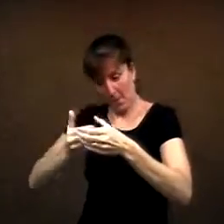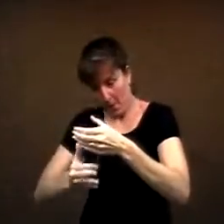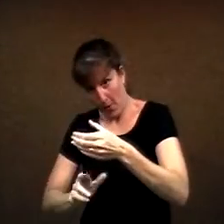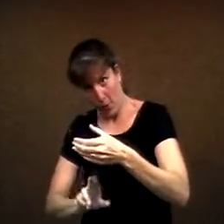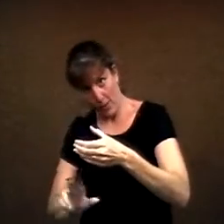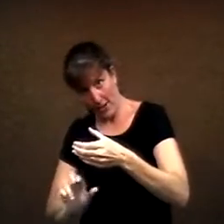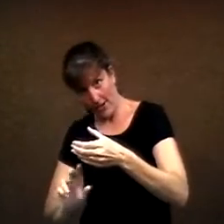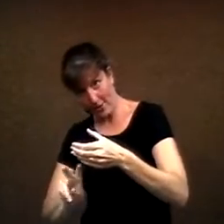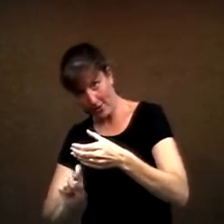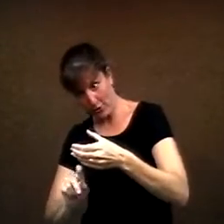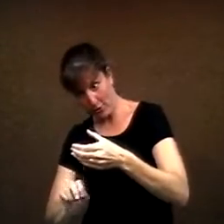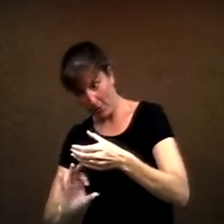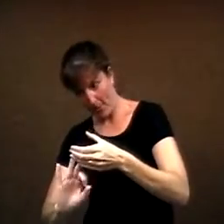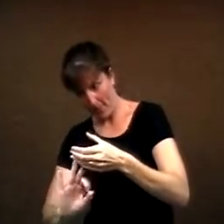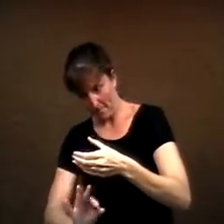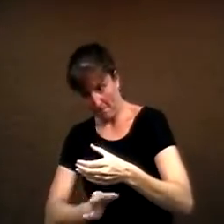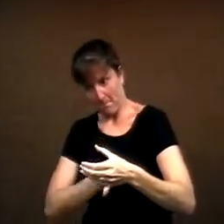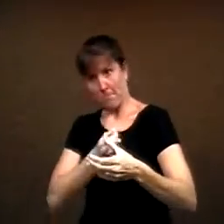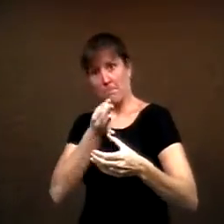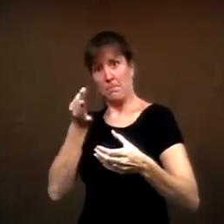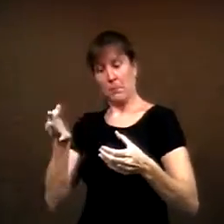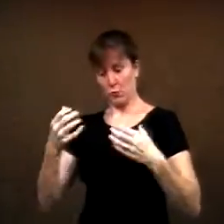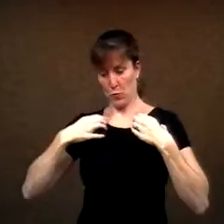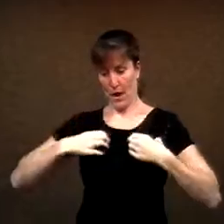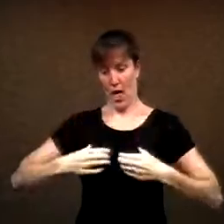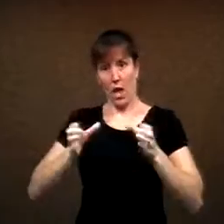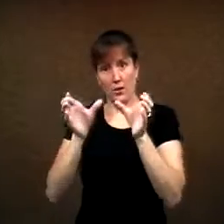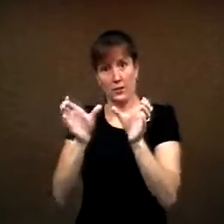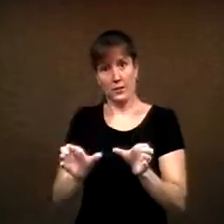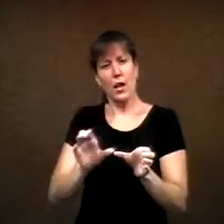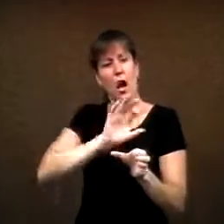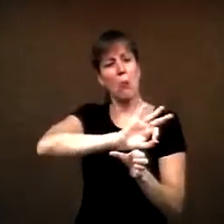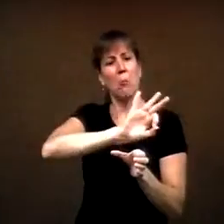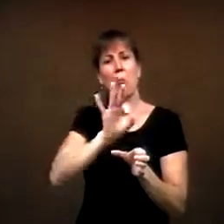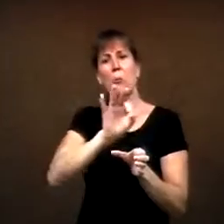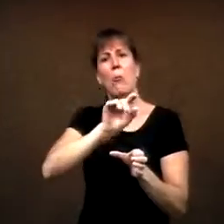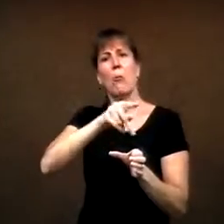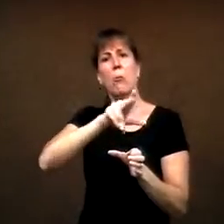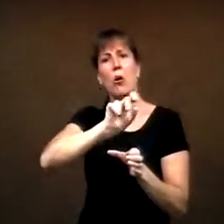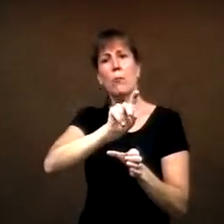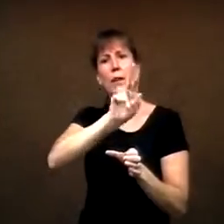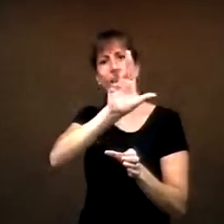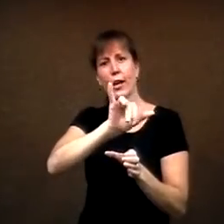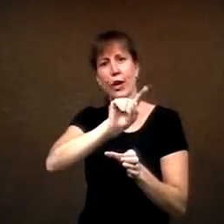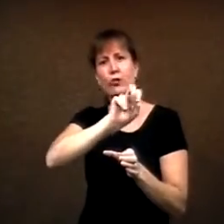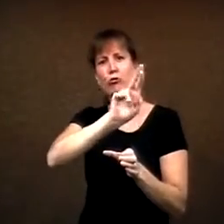pulmonary trunk, which is essentially an artery, because it carries blood away from the body,